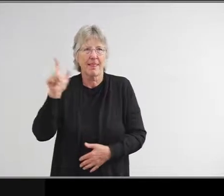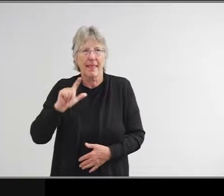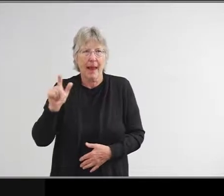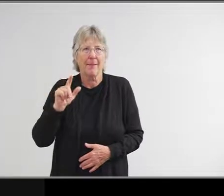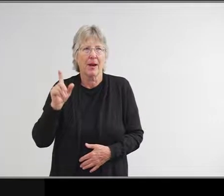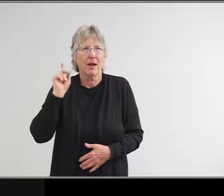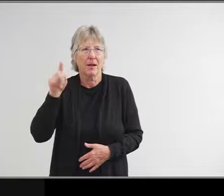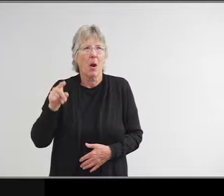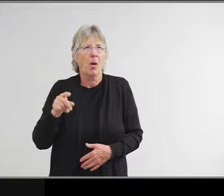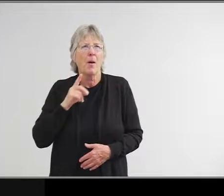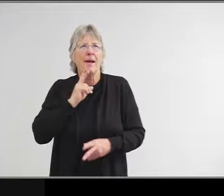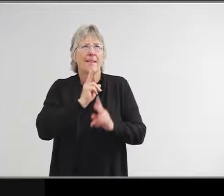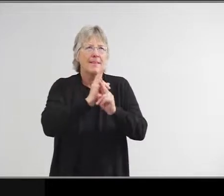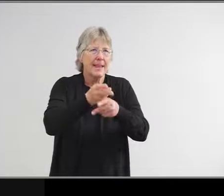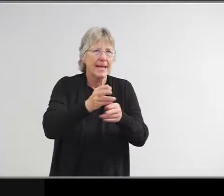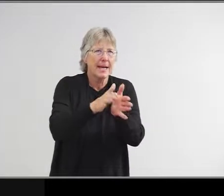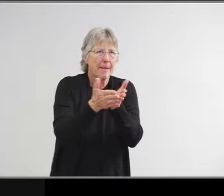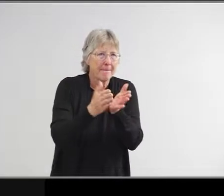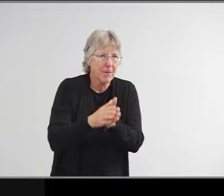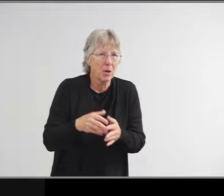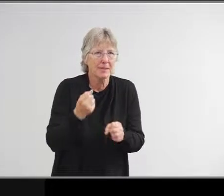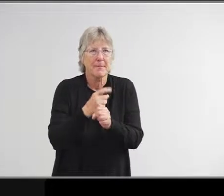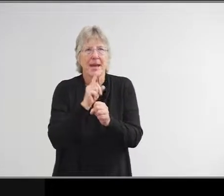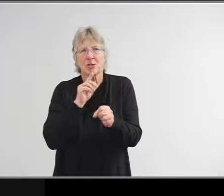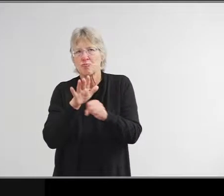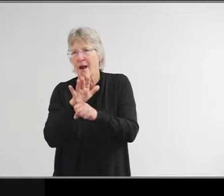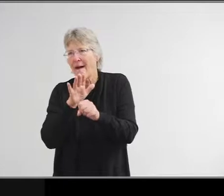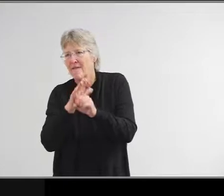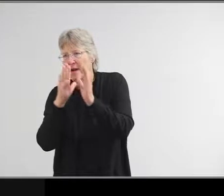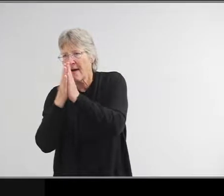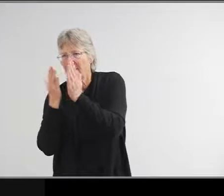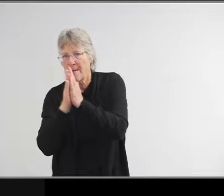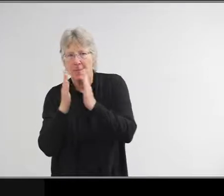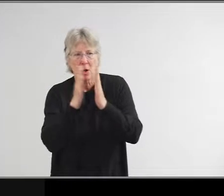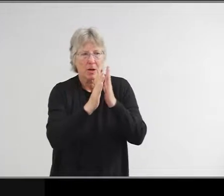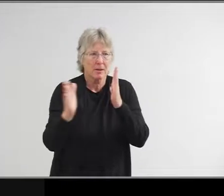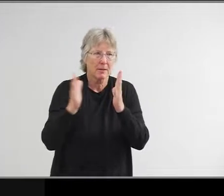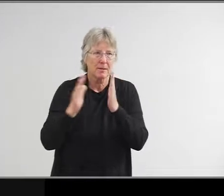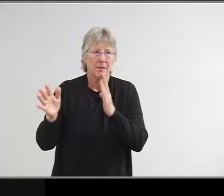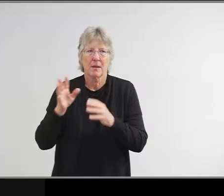upkeep of our collections, collaborating with colleagues, and in some cases apex instruction.